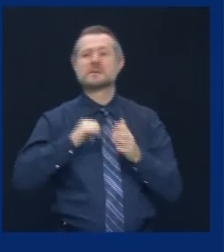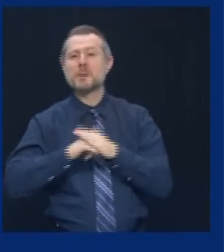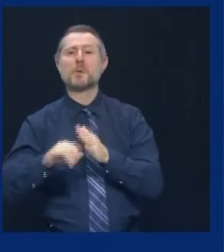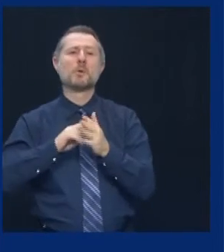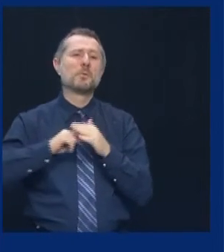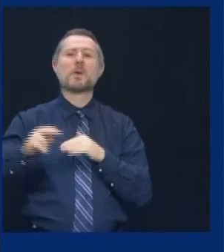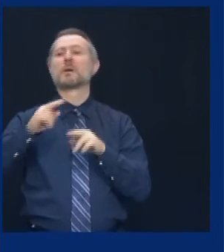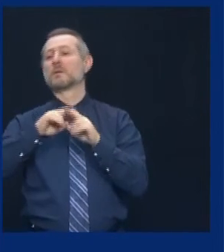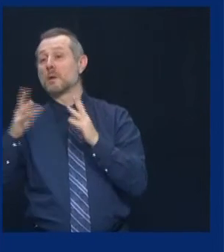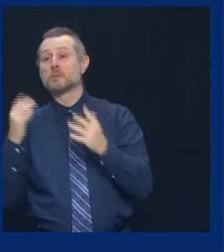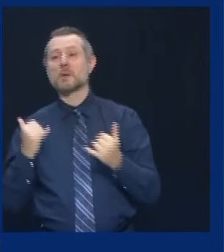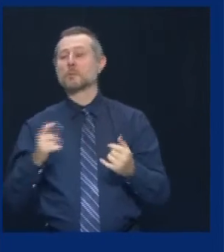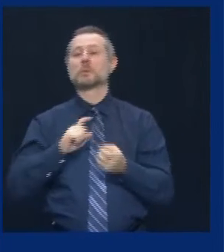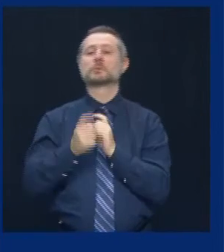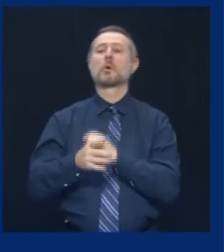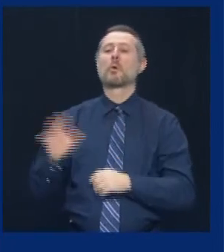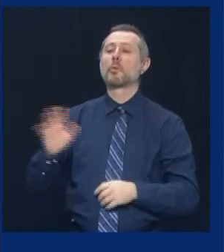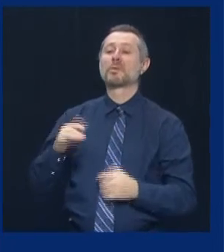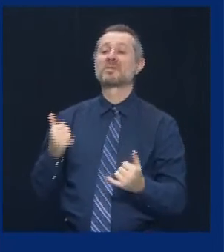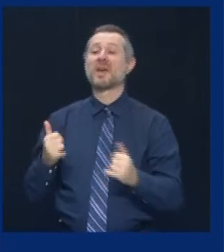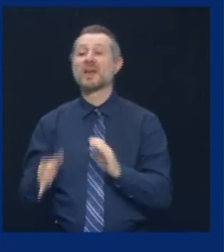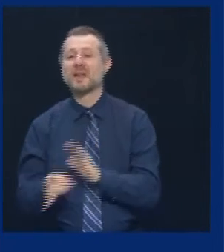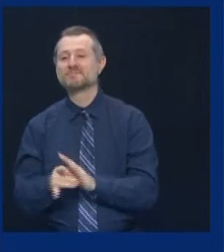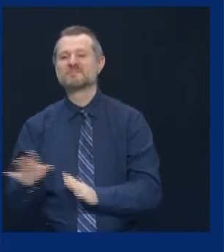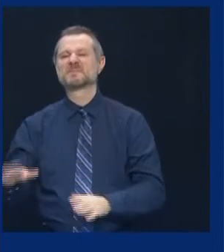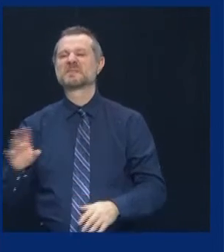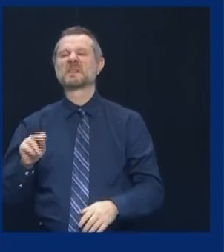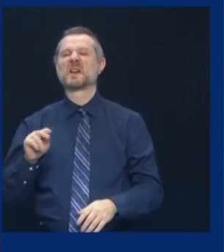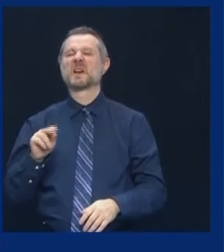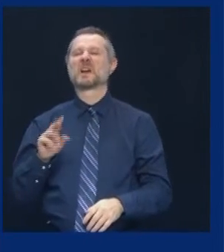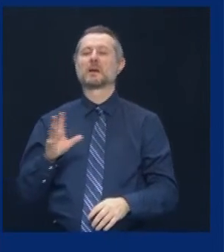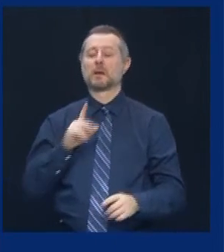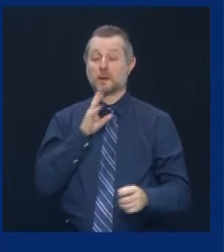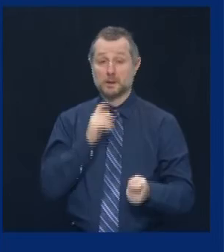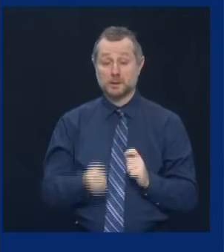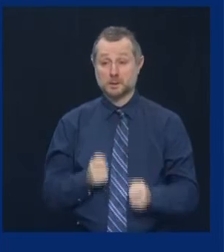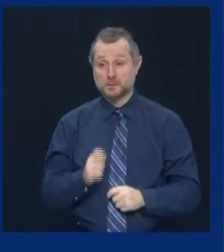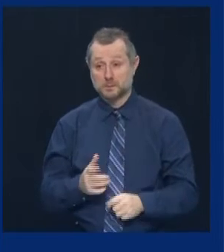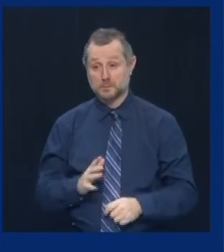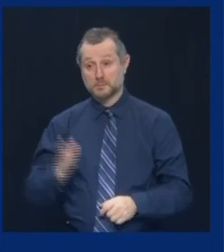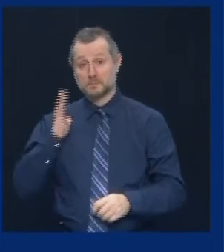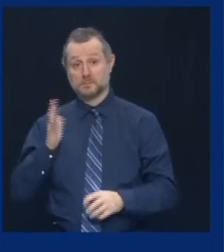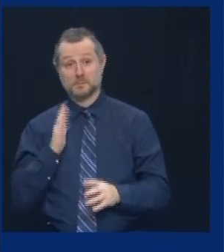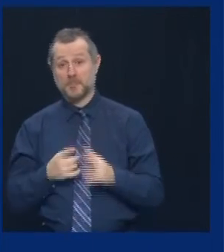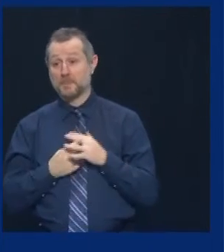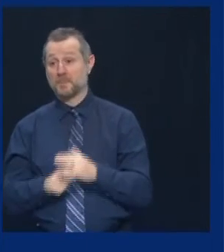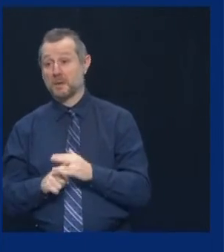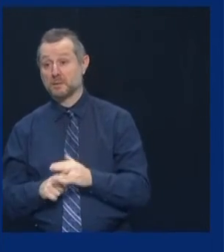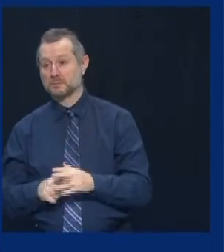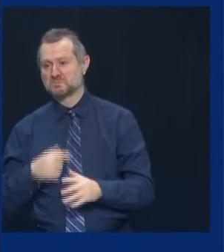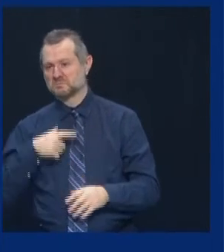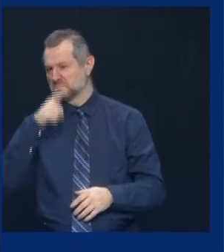DON'T TOUCH SURFACES, IT CAN